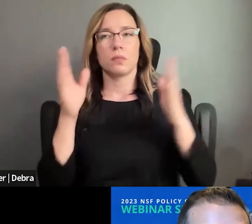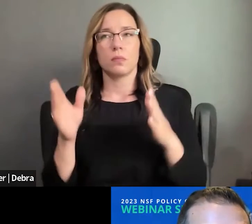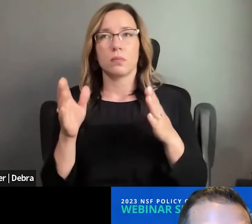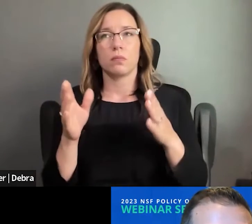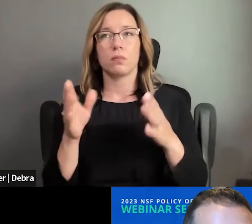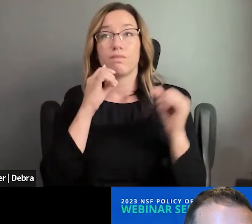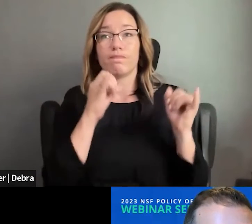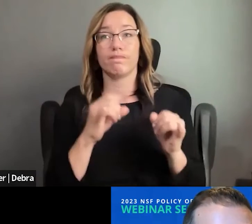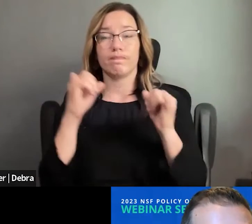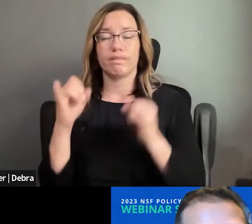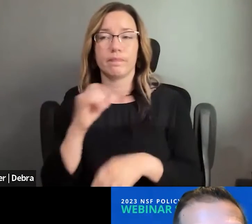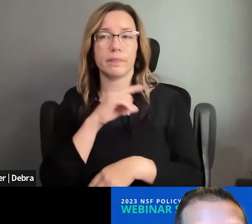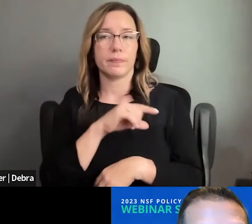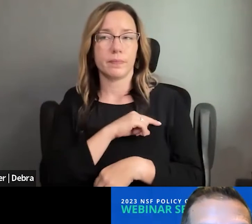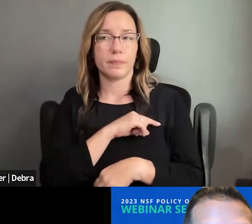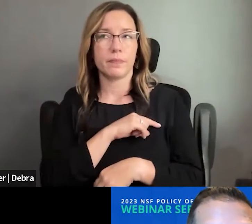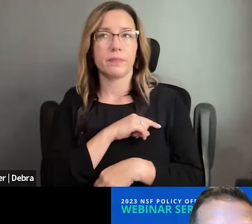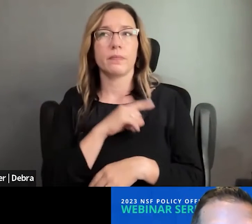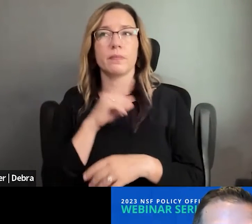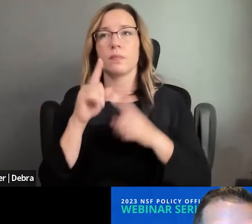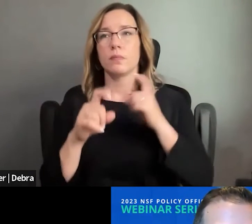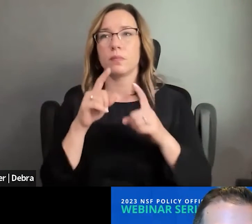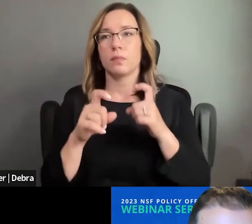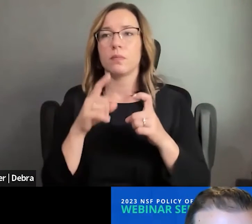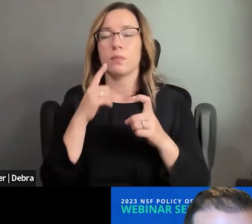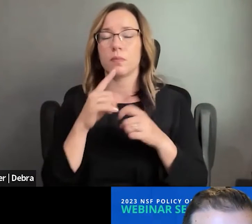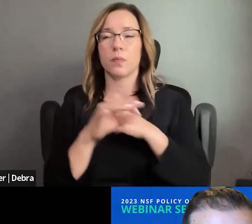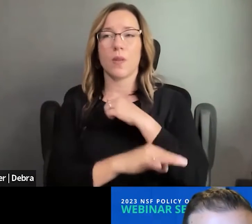We had a question asking if a foreign student comes to